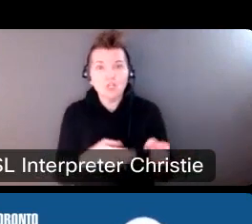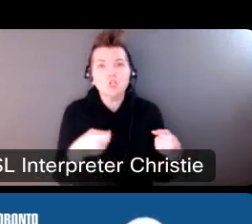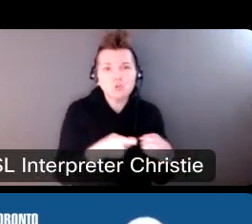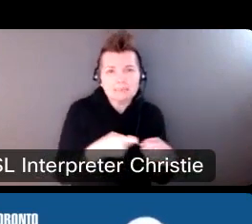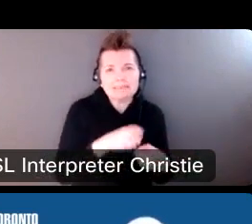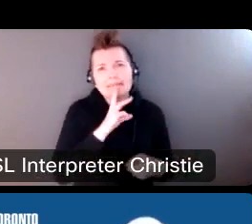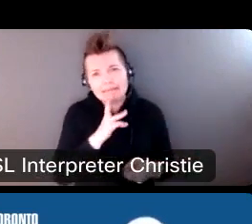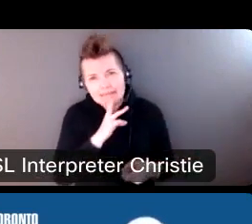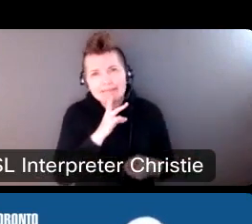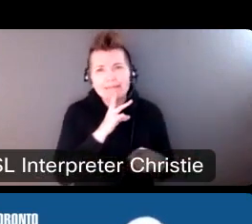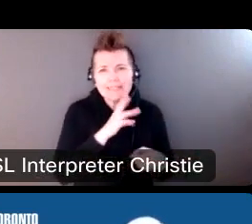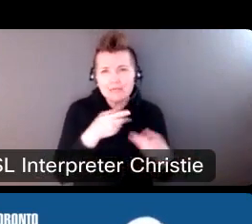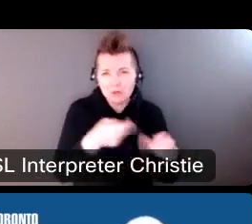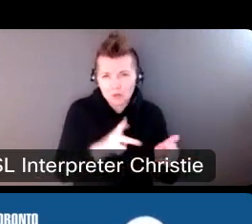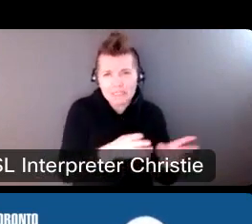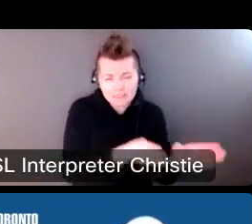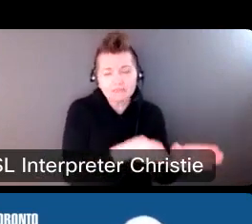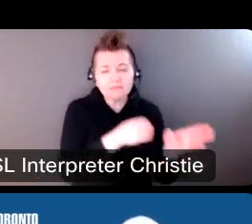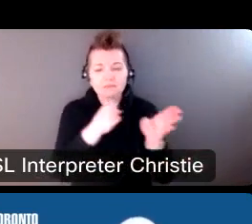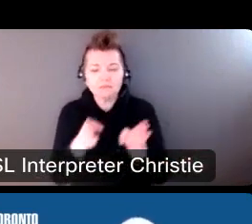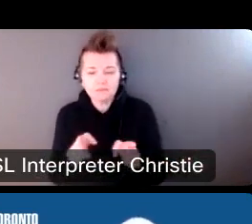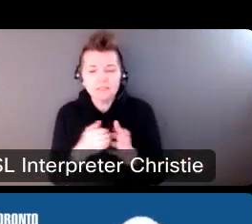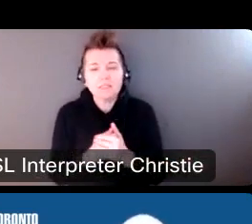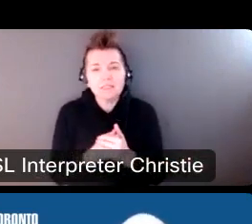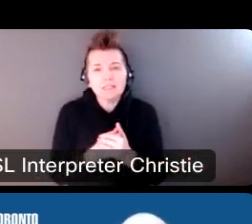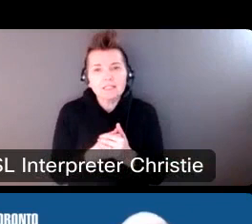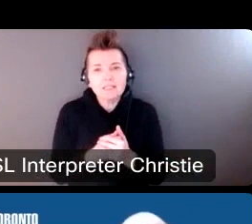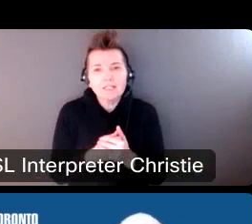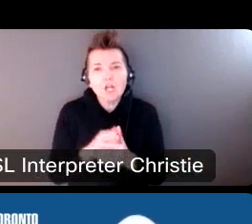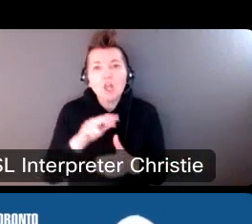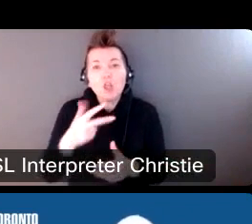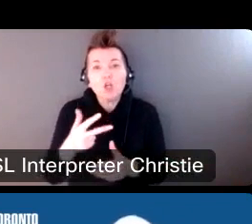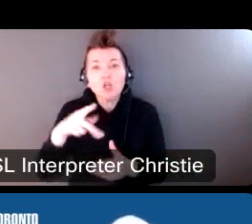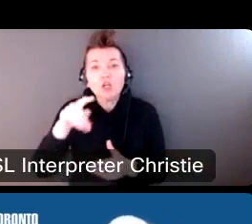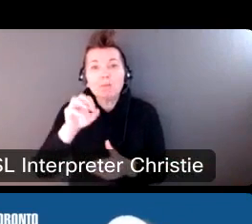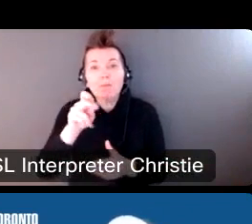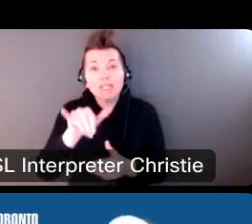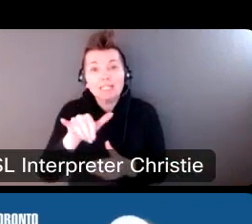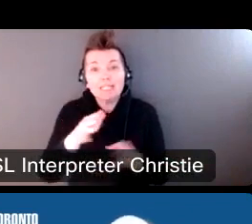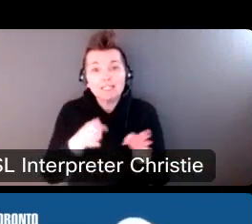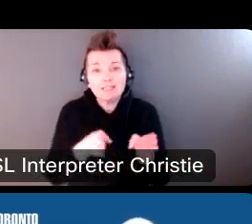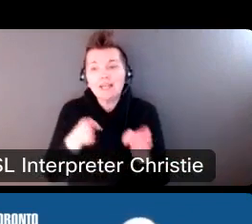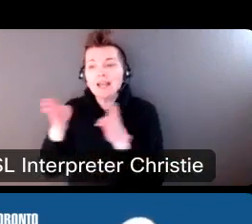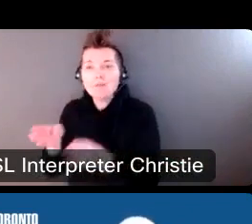We have third party. Then we have private development.